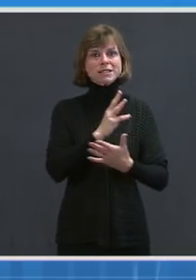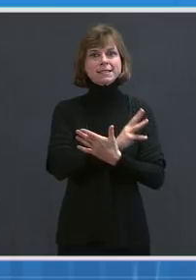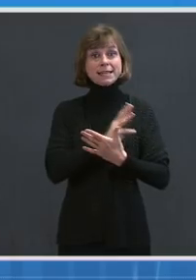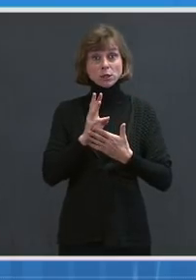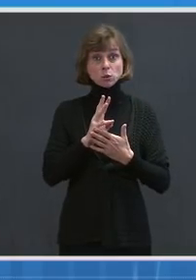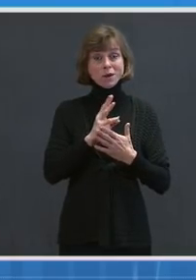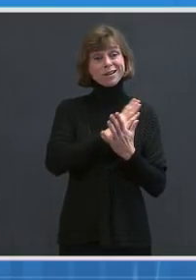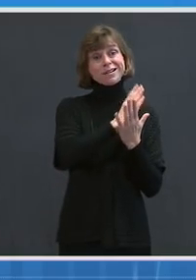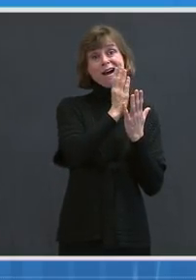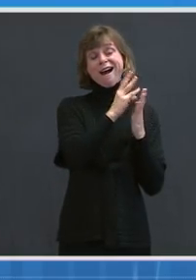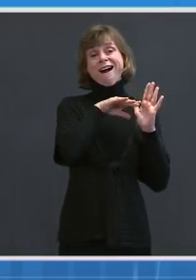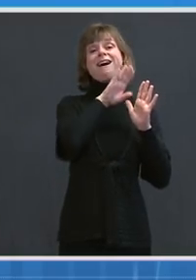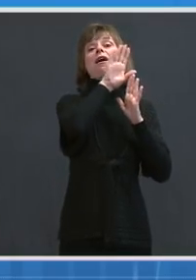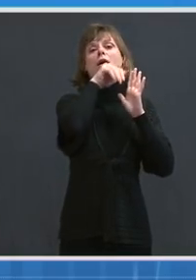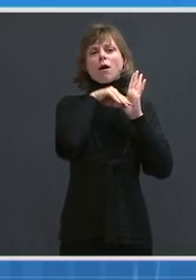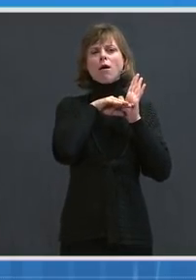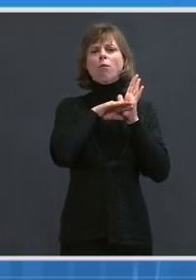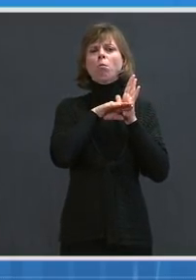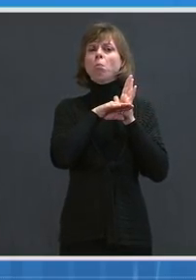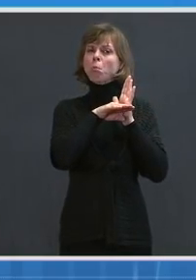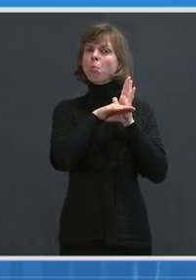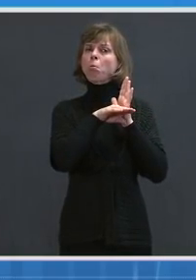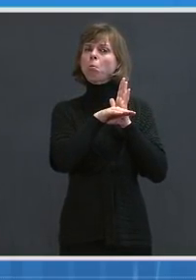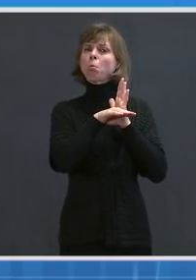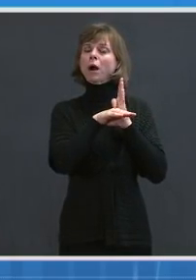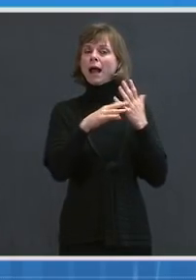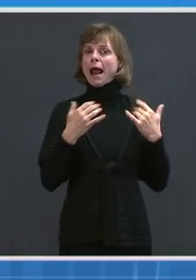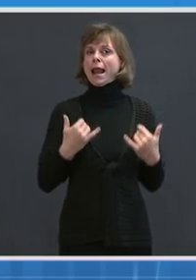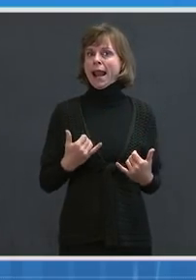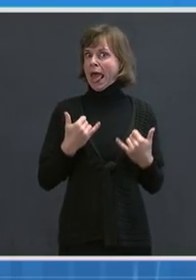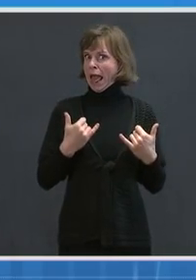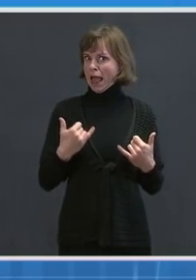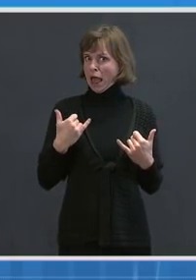They plateaued. And now, over the past week,